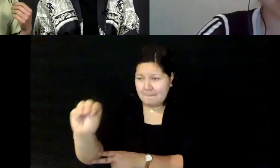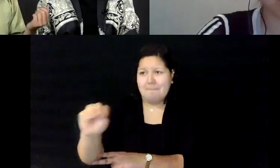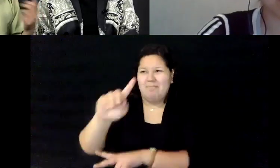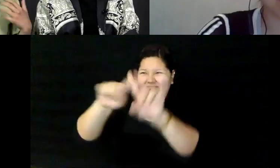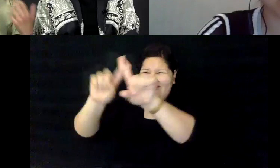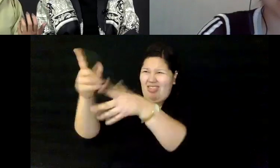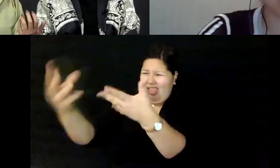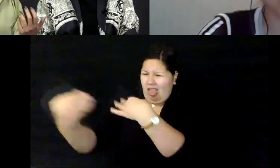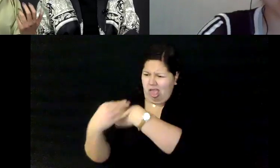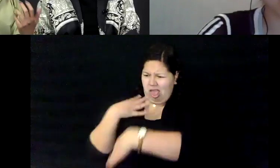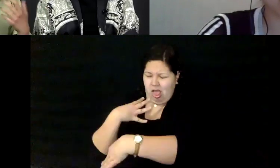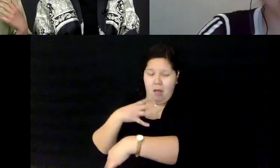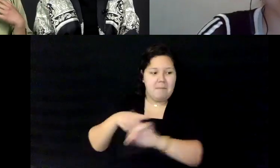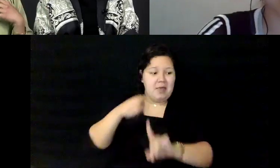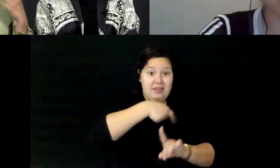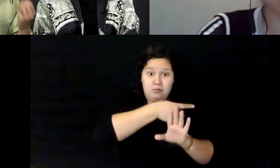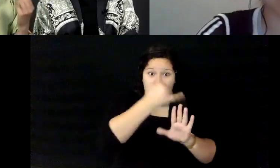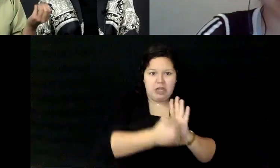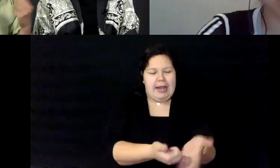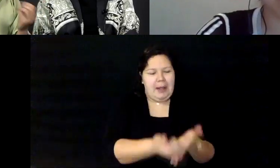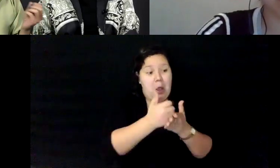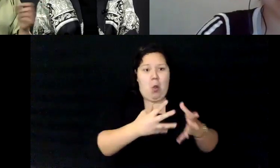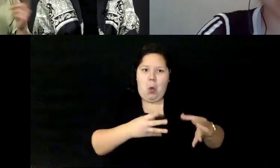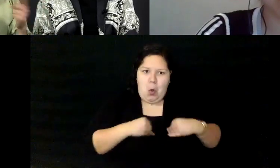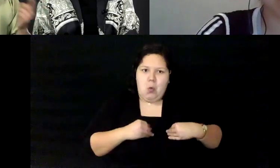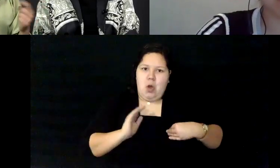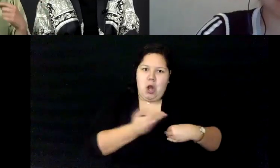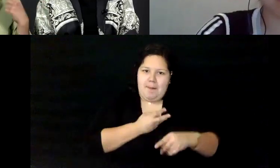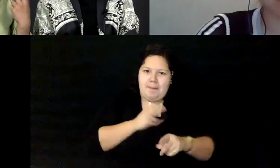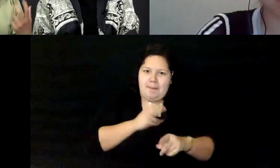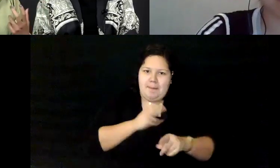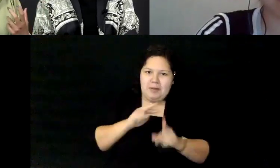take ownership of, and really interrogate where our desires actually come from.